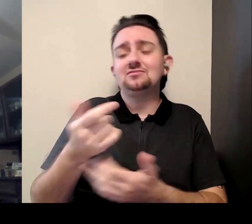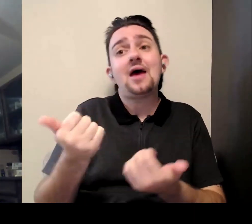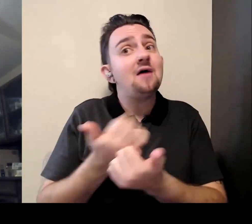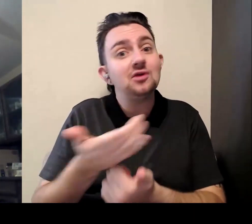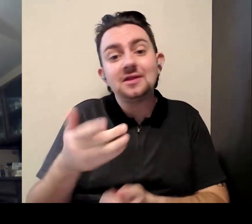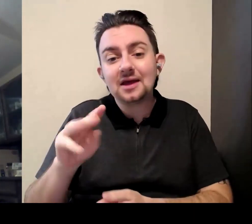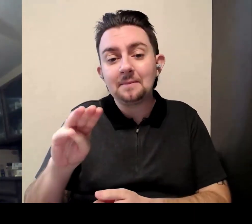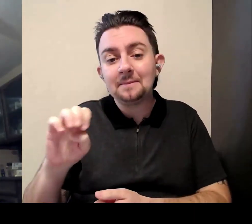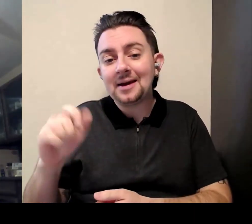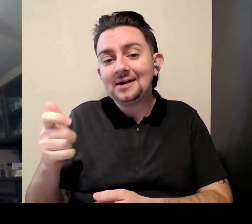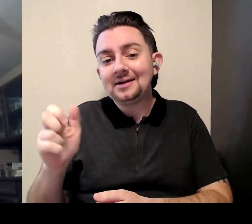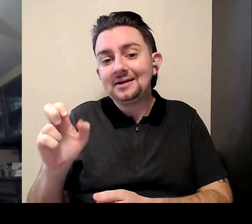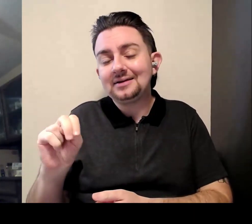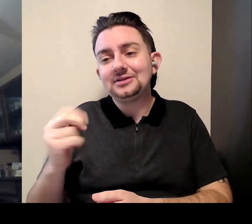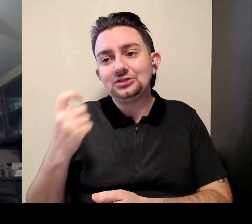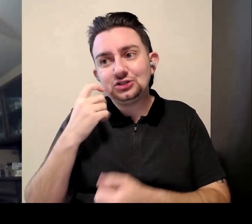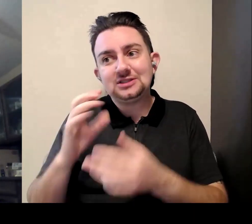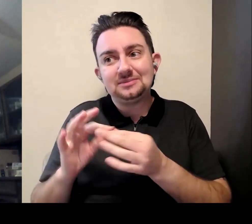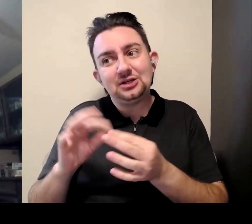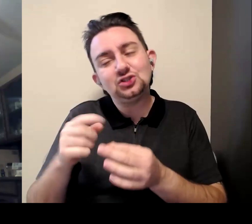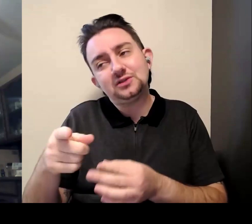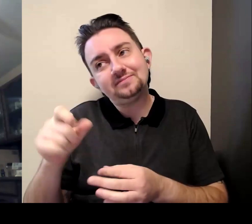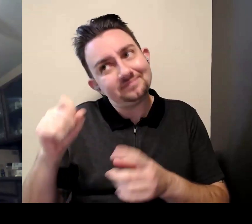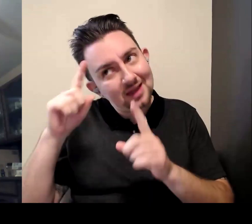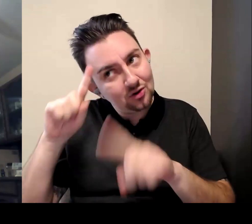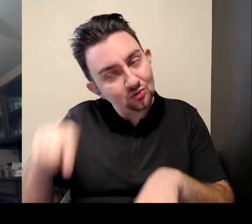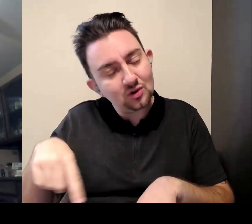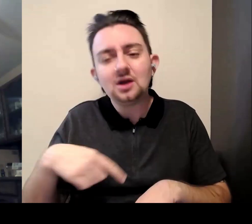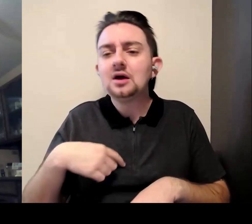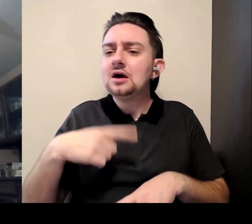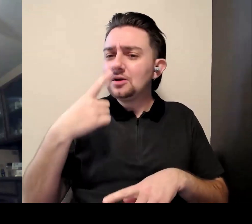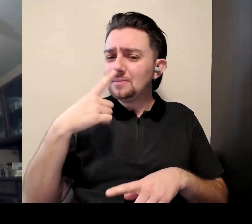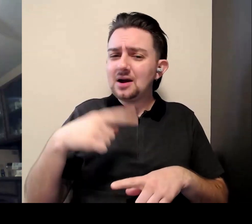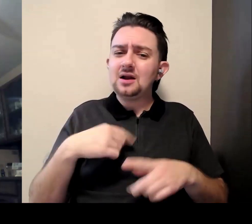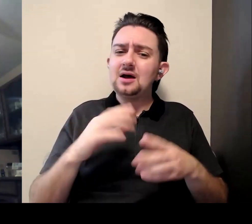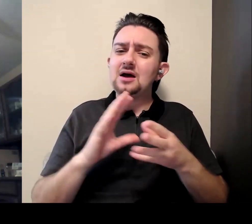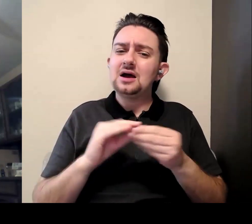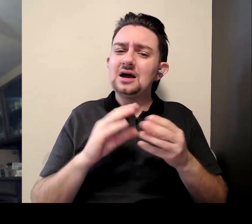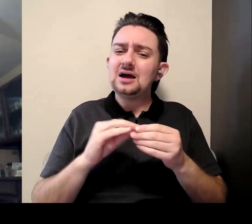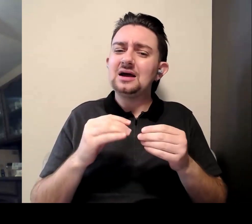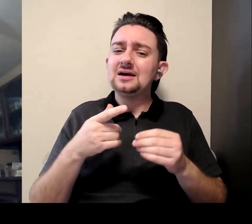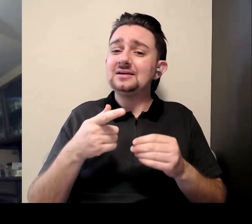Also, is this where I can talk about my favorite intervention, May?